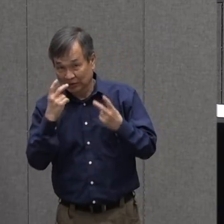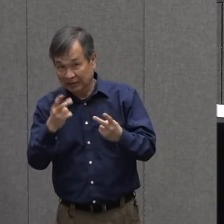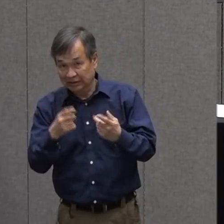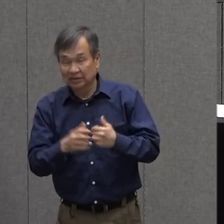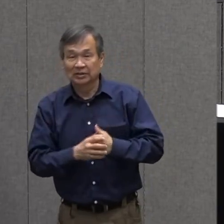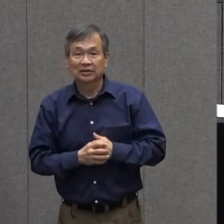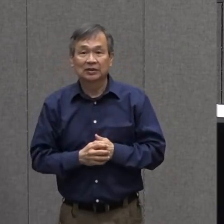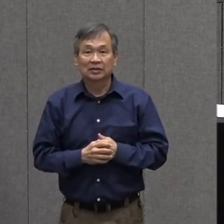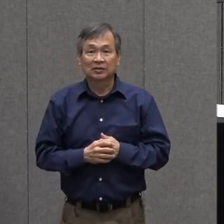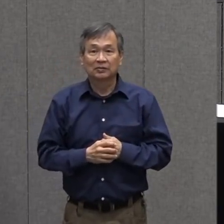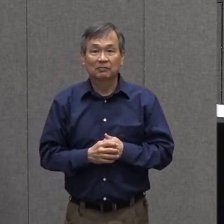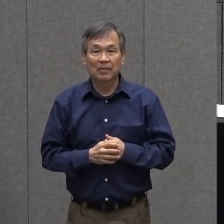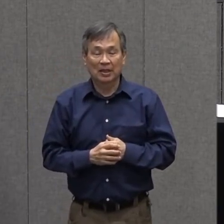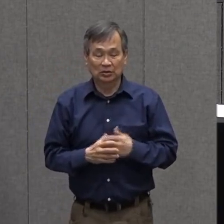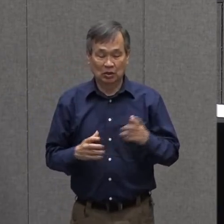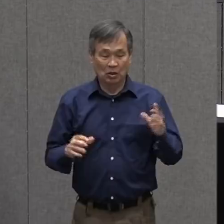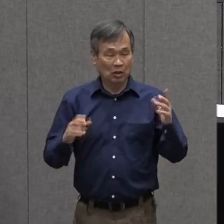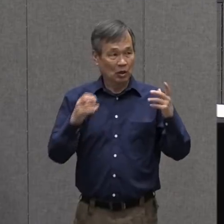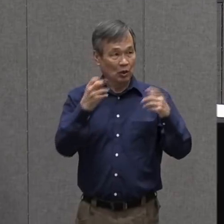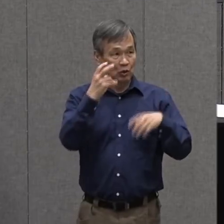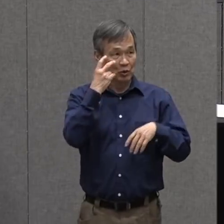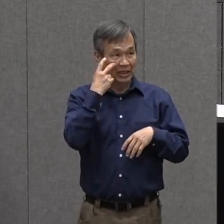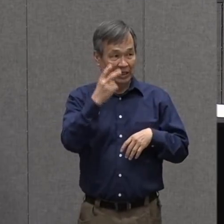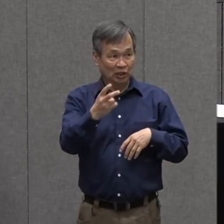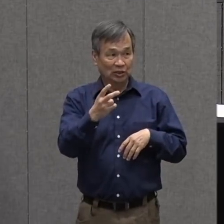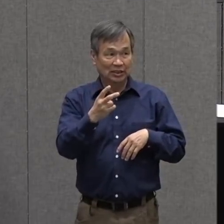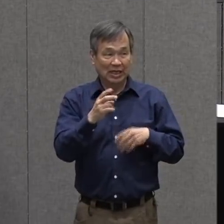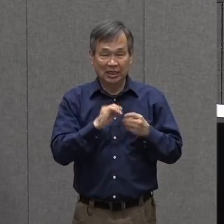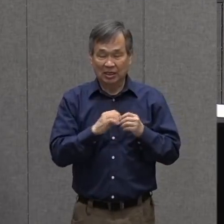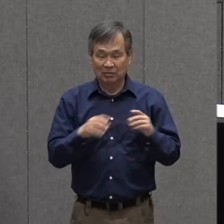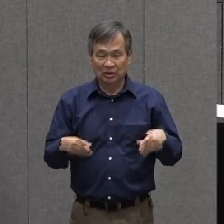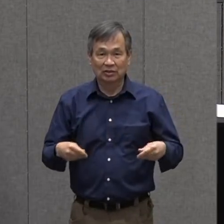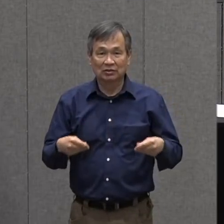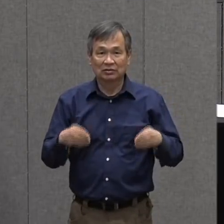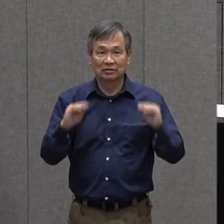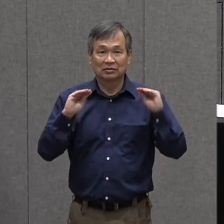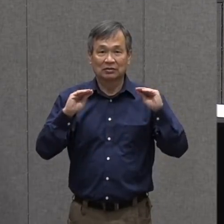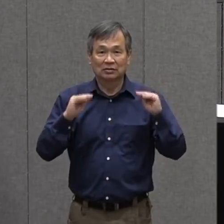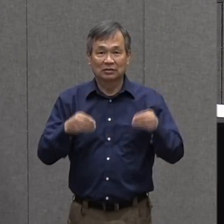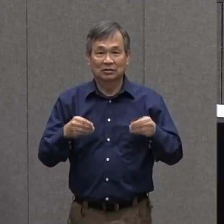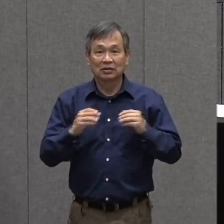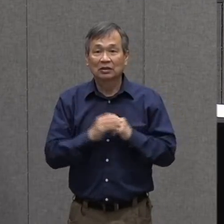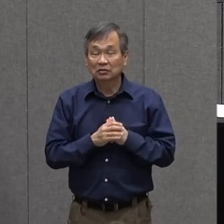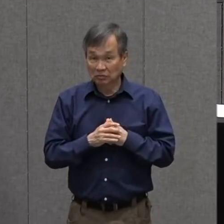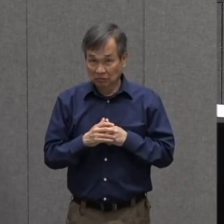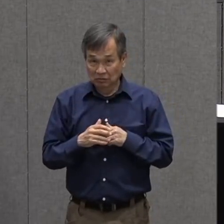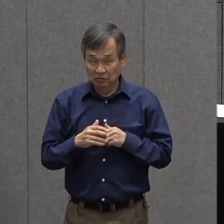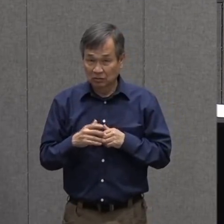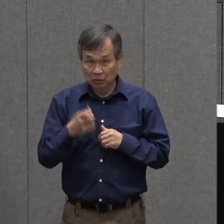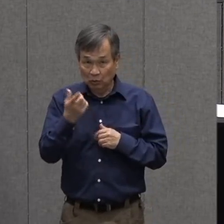So when I'm looking at this particular number, if I was just to flash it up really quick at you, your first impression might be